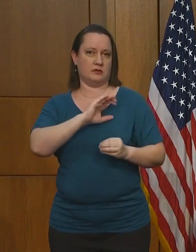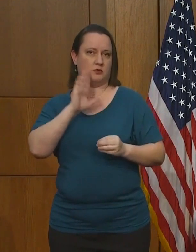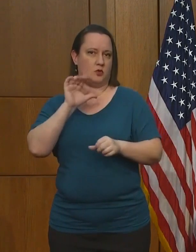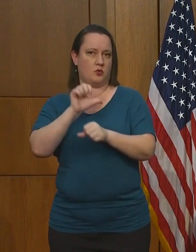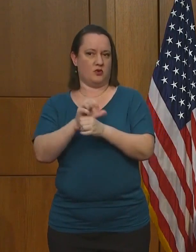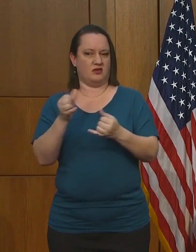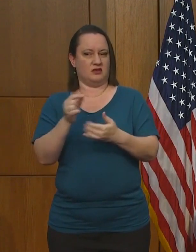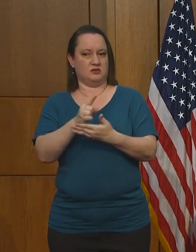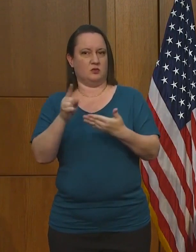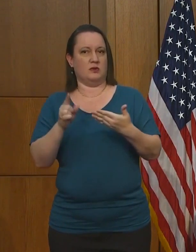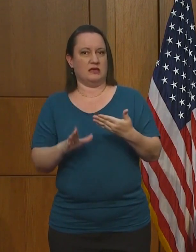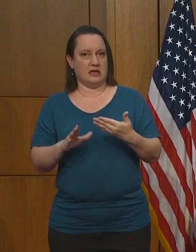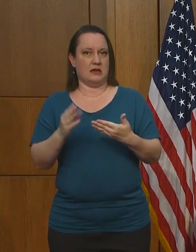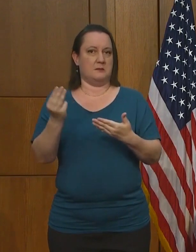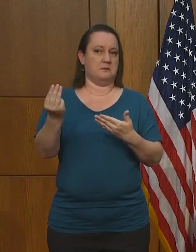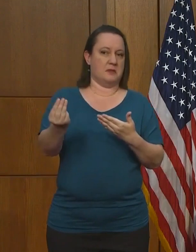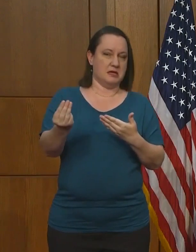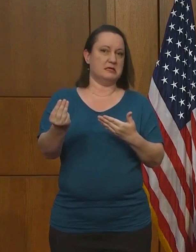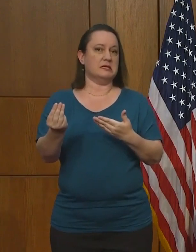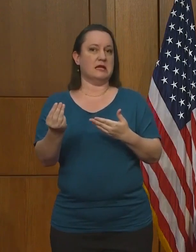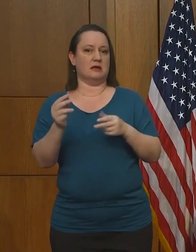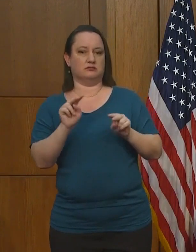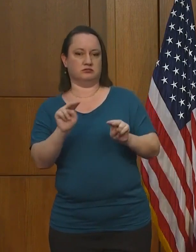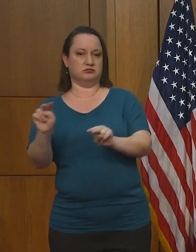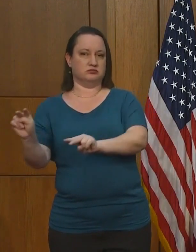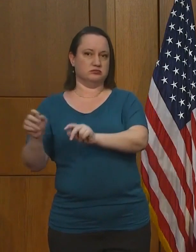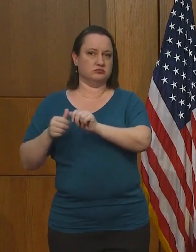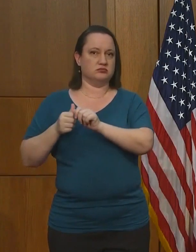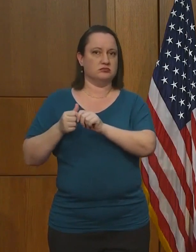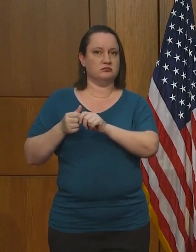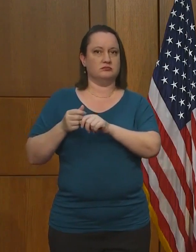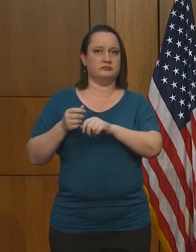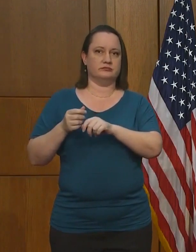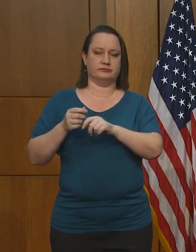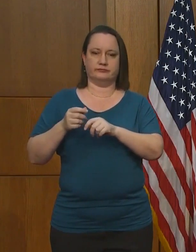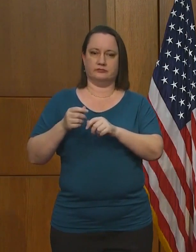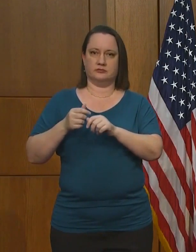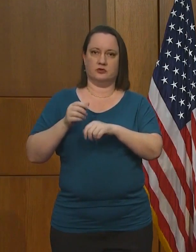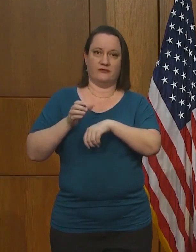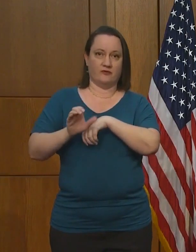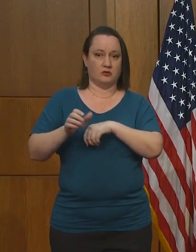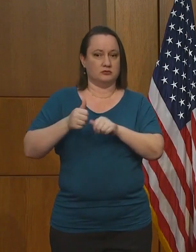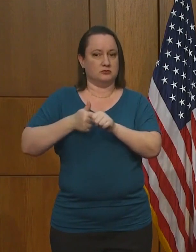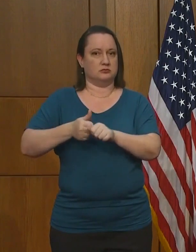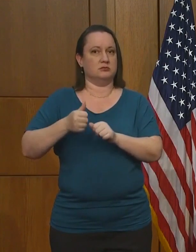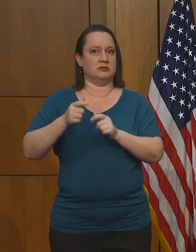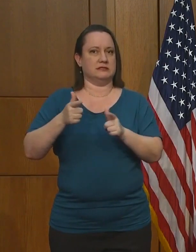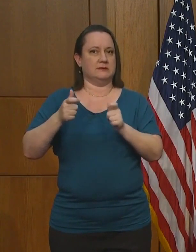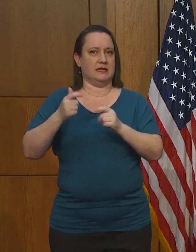THAT EXTRA LAW ENFORCEMENT WILL BE ON THE ROAD MAKING SURE OUR SPEED LIMITS AREN'T FORCED TO